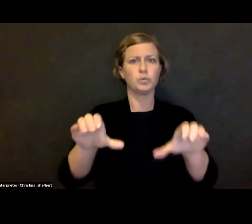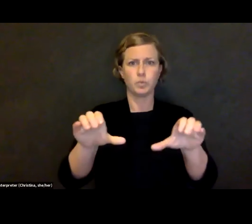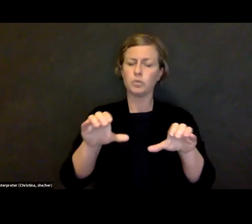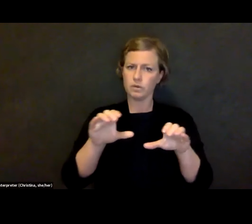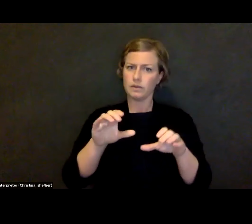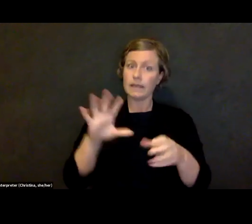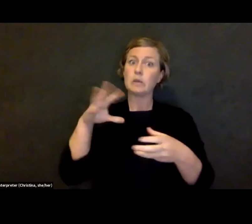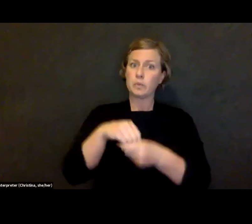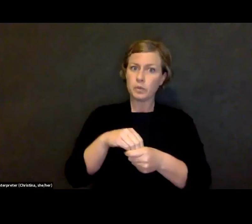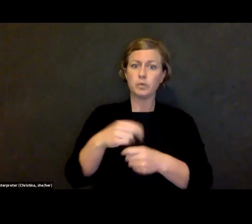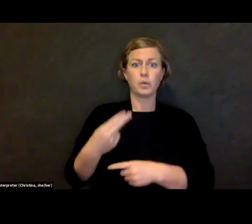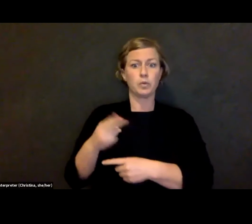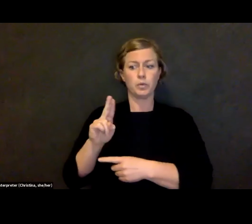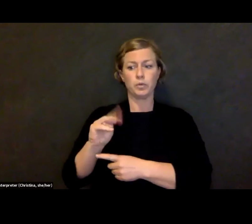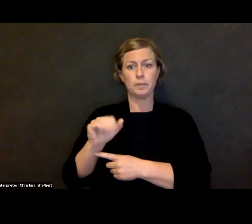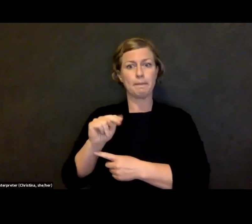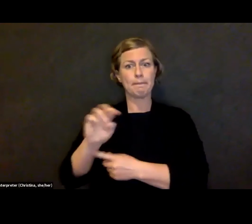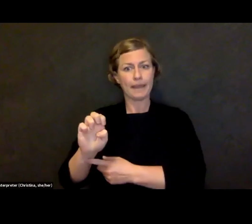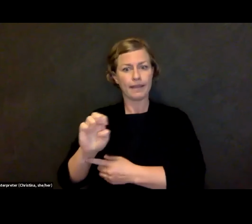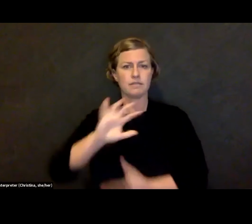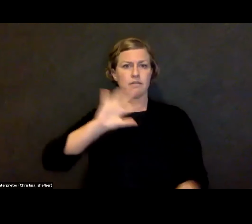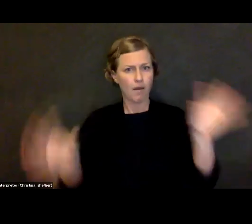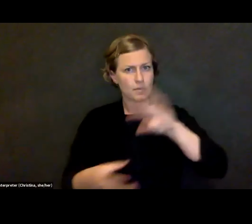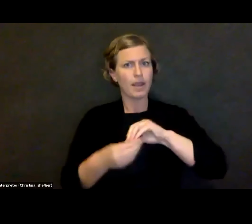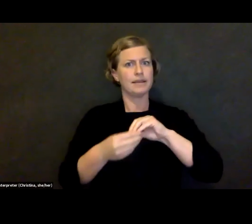economy, and our